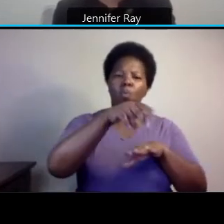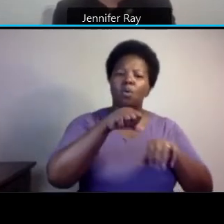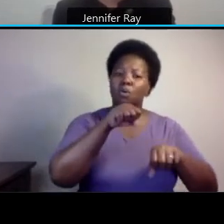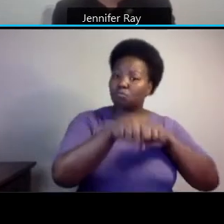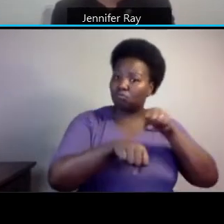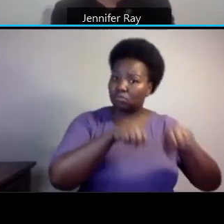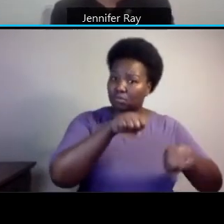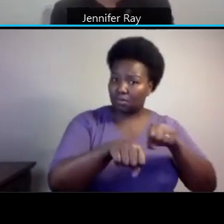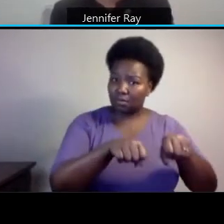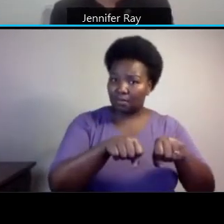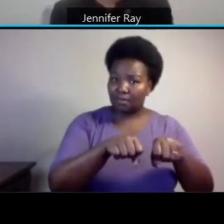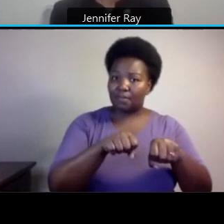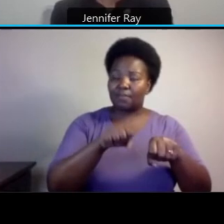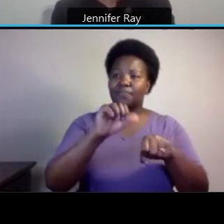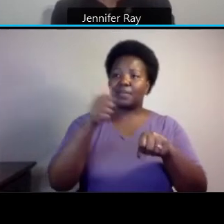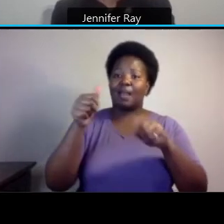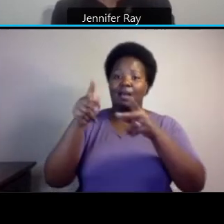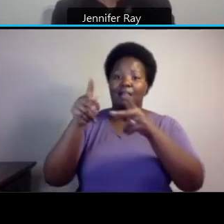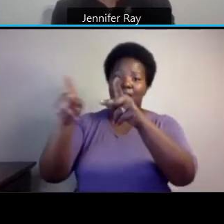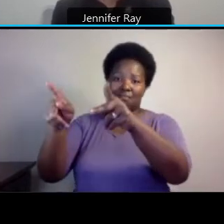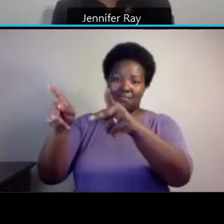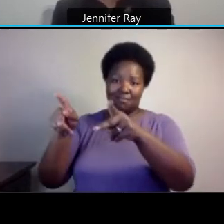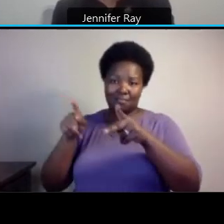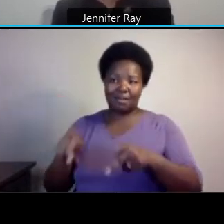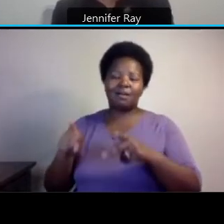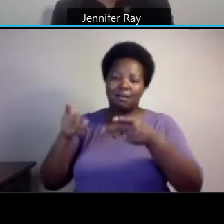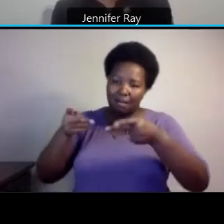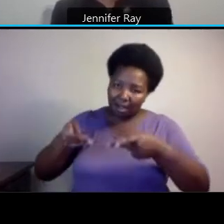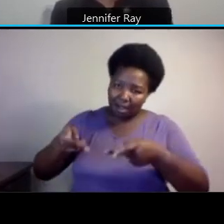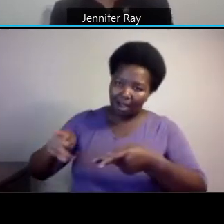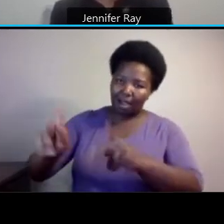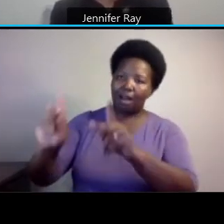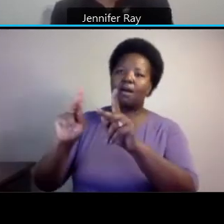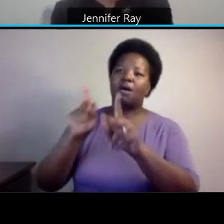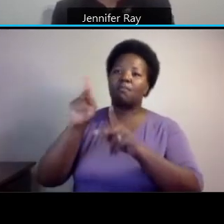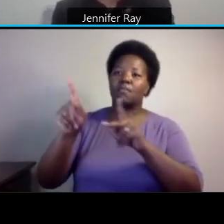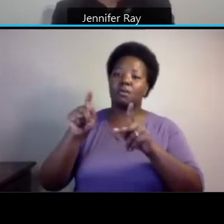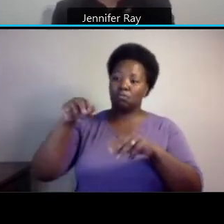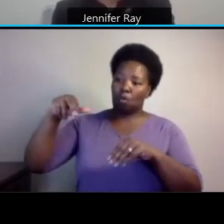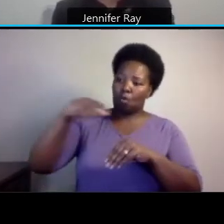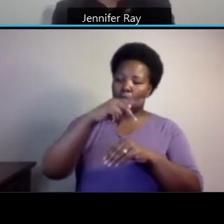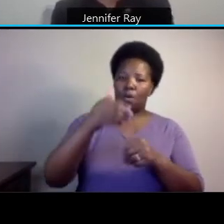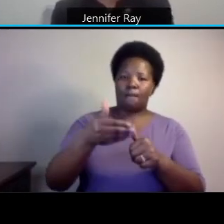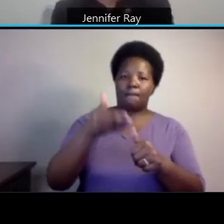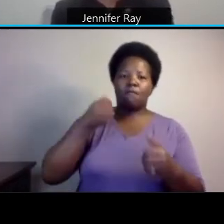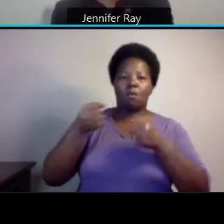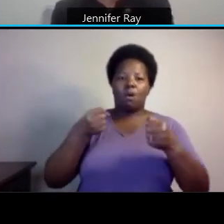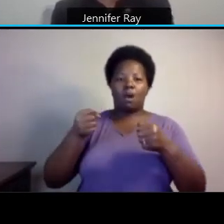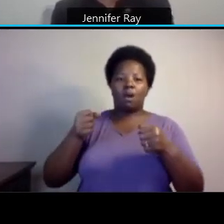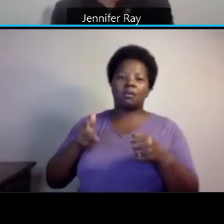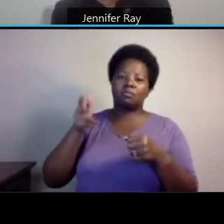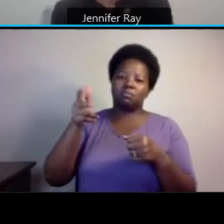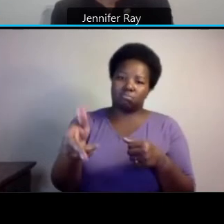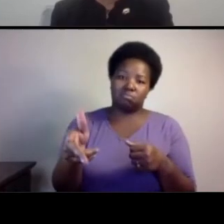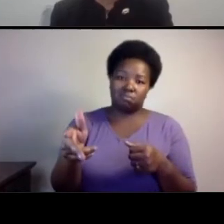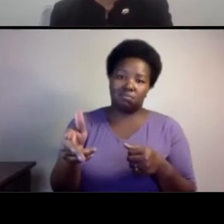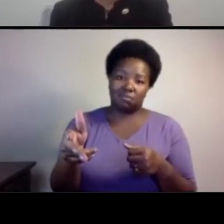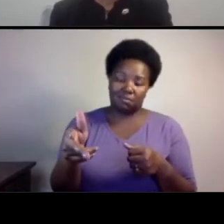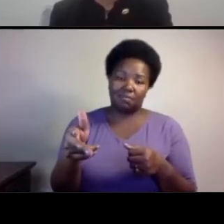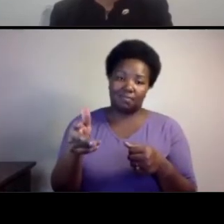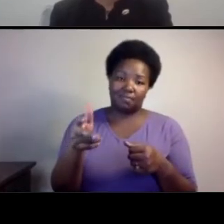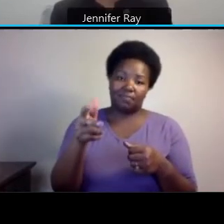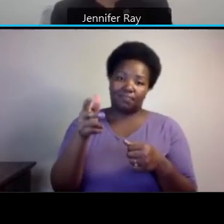cyclists to wait far ahead of stopped vehicles and improved sight lines this has also been replied to